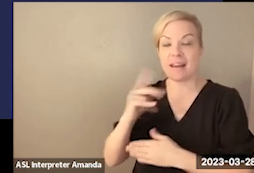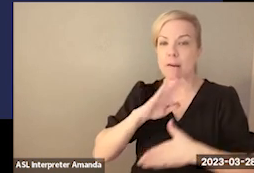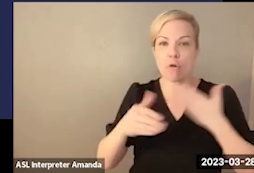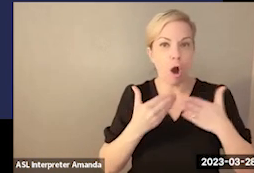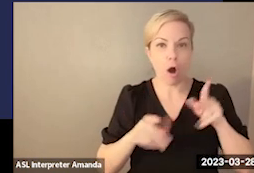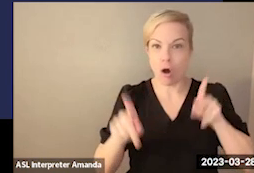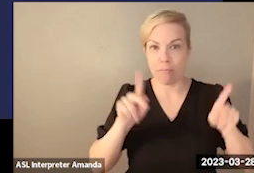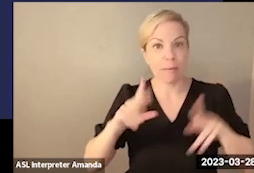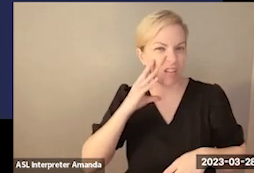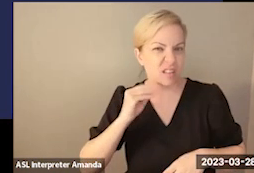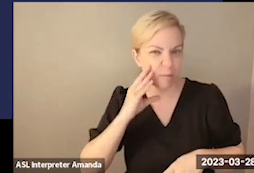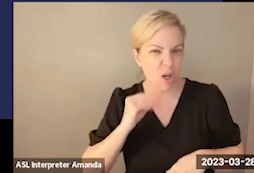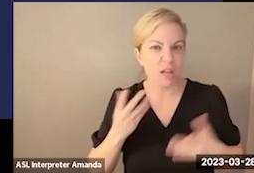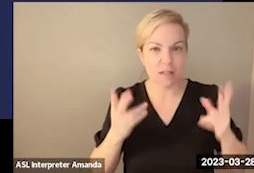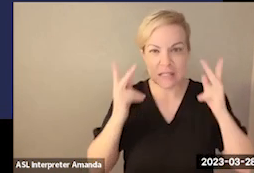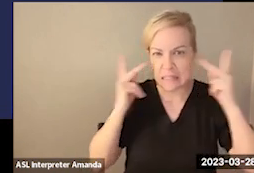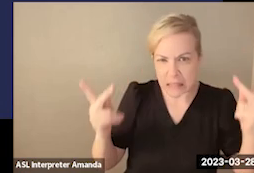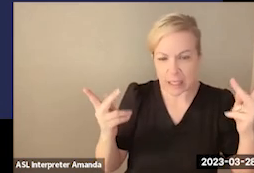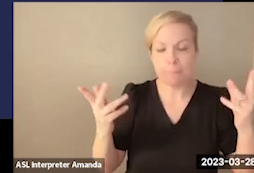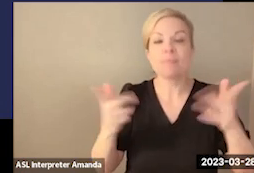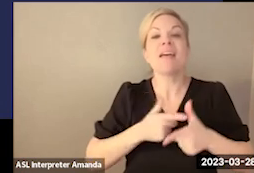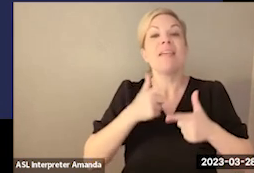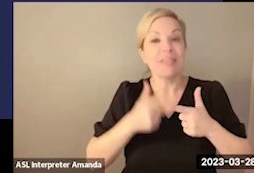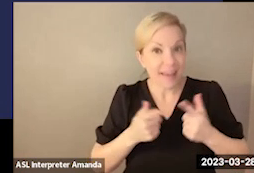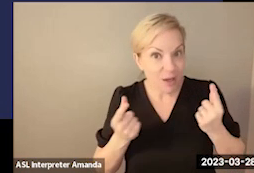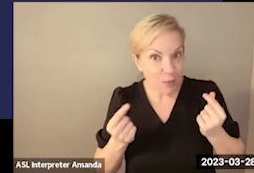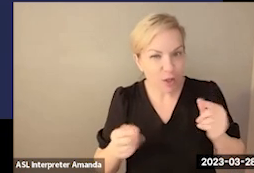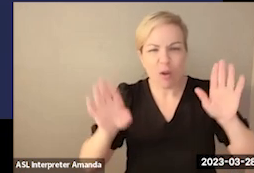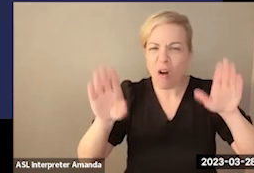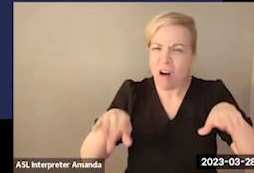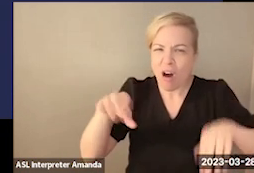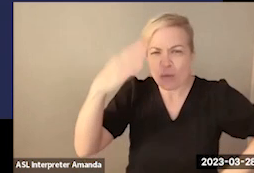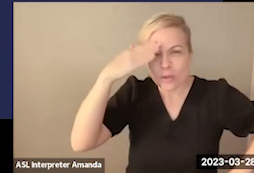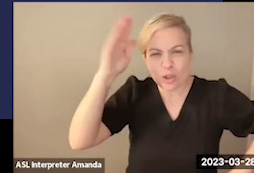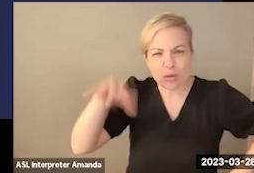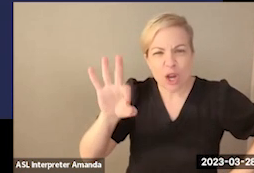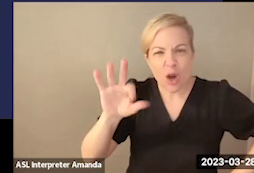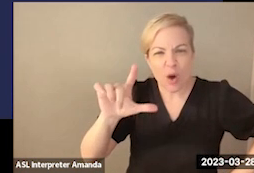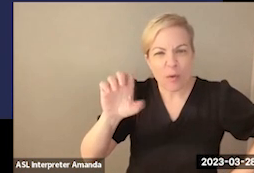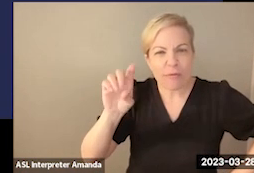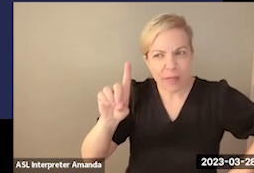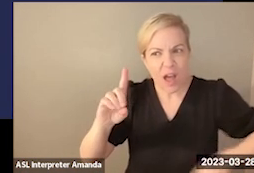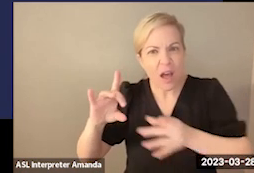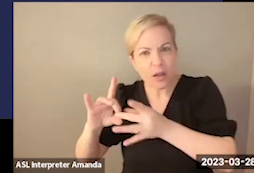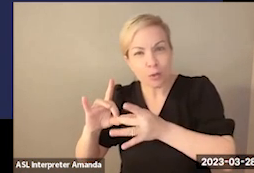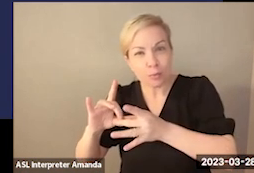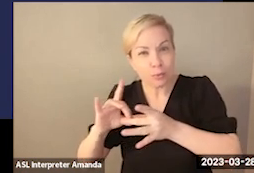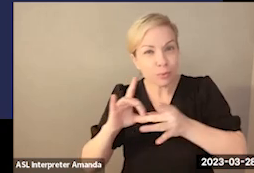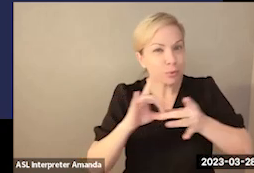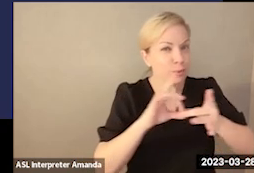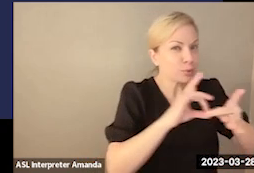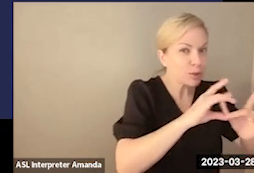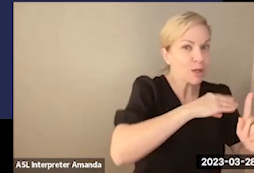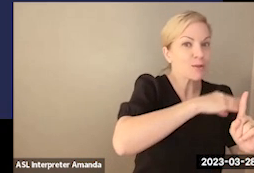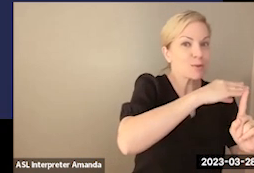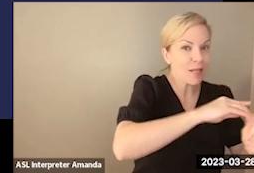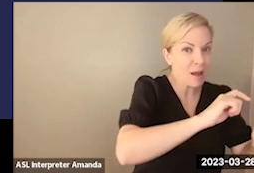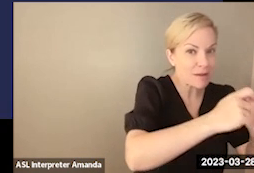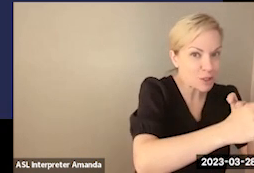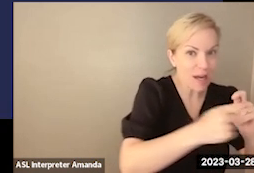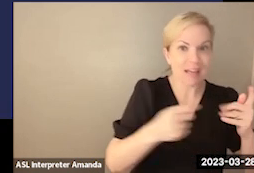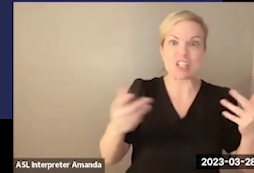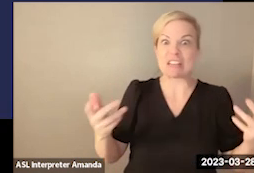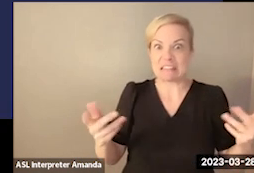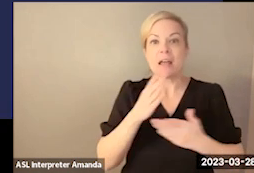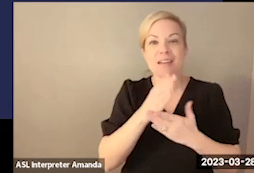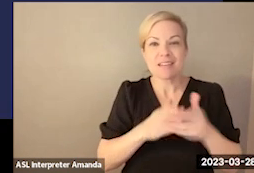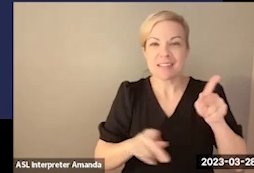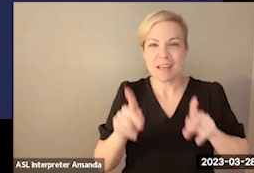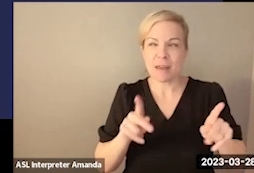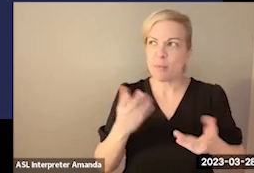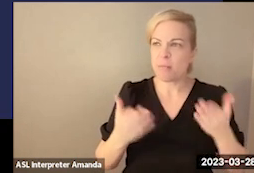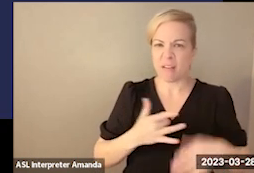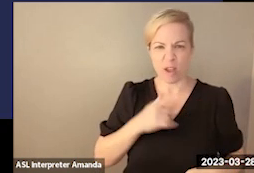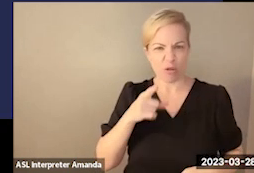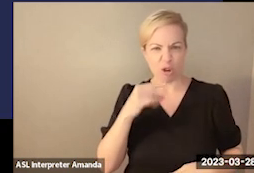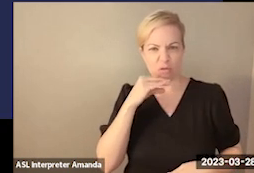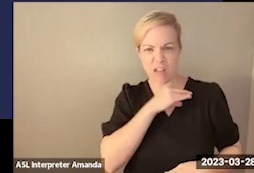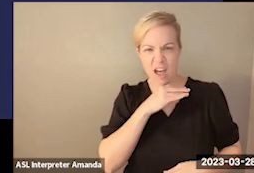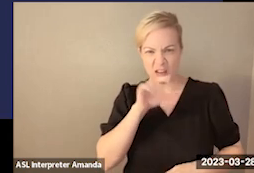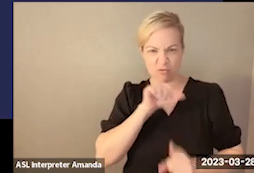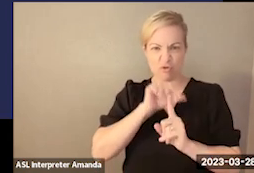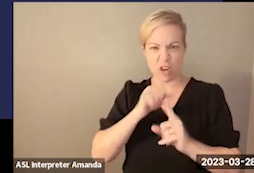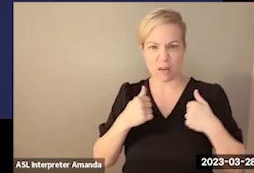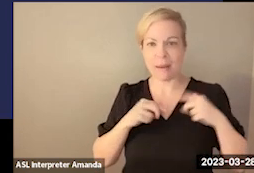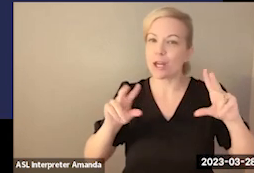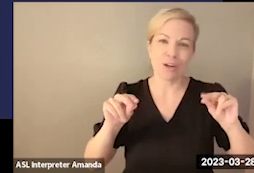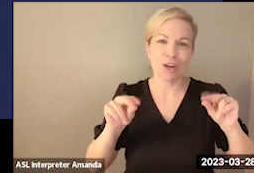Debbie Stine, Science & Technology Policy Academy: And then you move into. You know the other aspects of climate change. It's it's, you know some people kind of might see it as deceiving, but it's really more just trying to find common ground